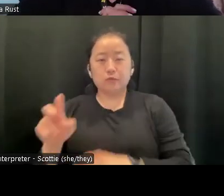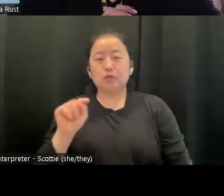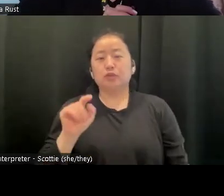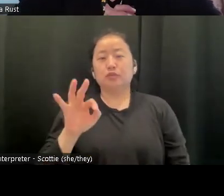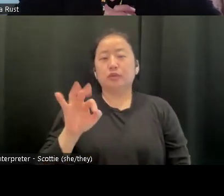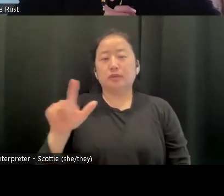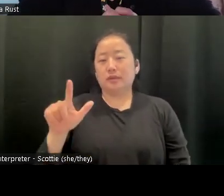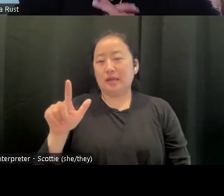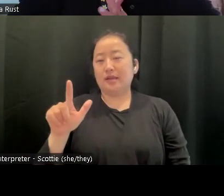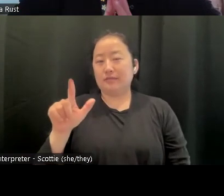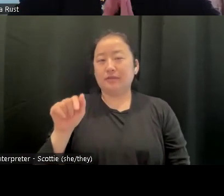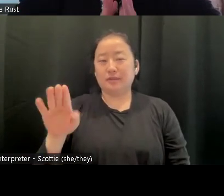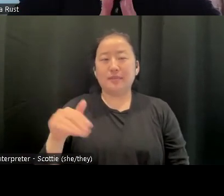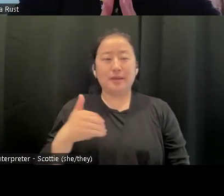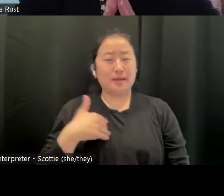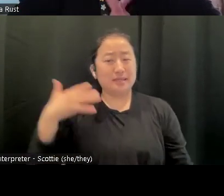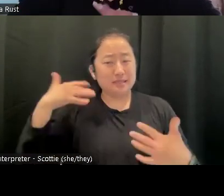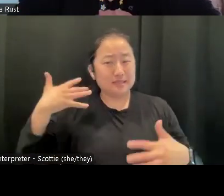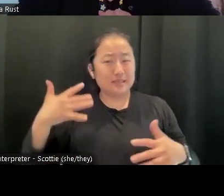It does have sound to it so I don't think we can show it